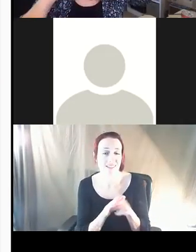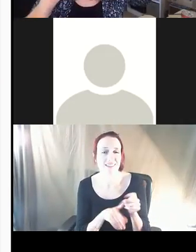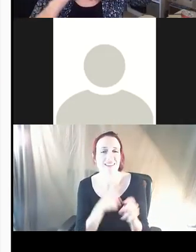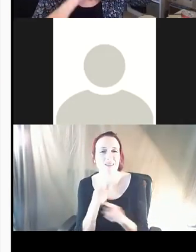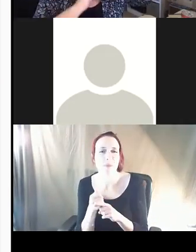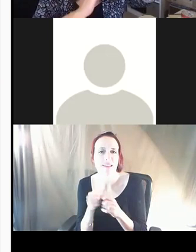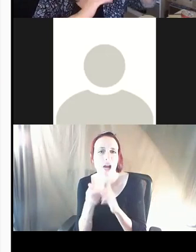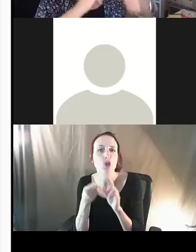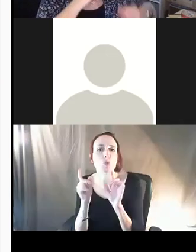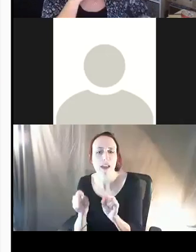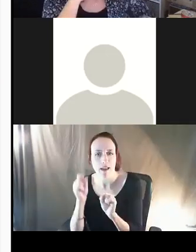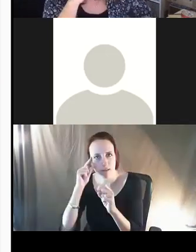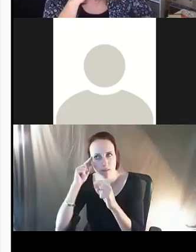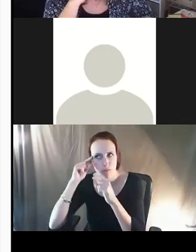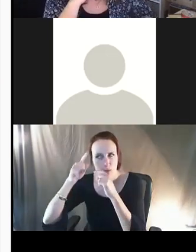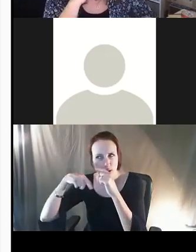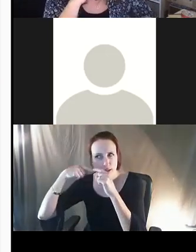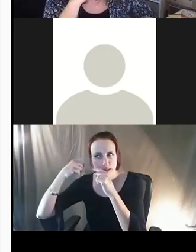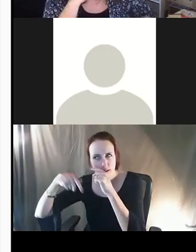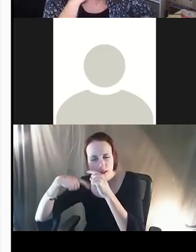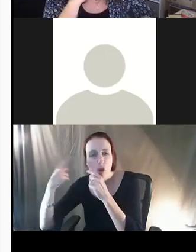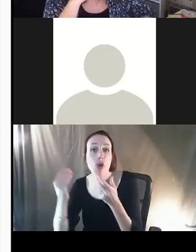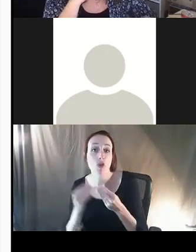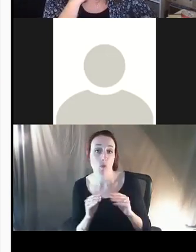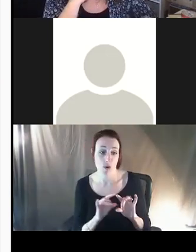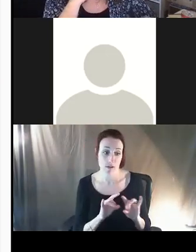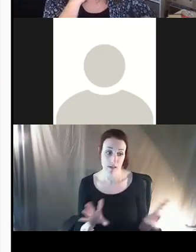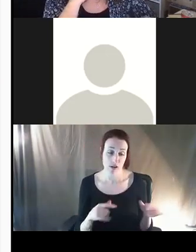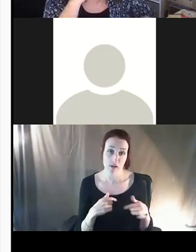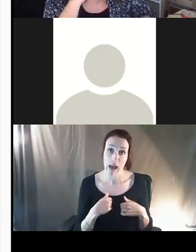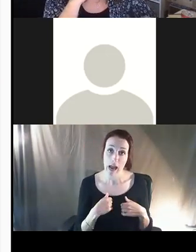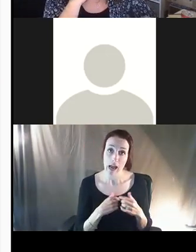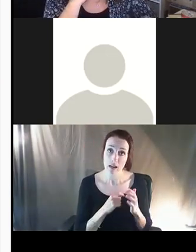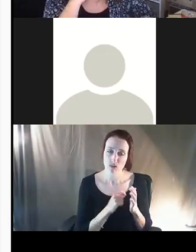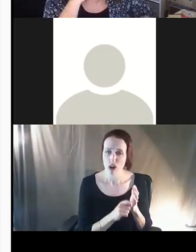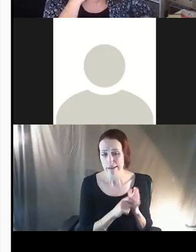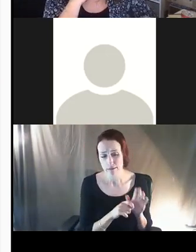The more clearly I can write, the better and easier it is for them to read that in a